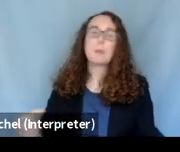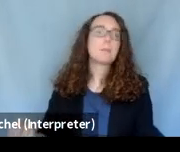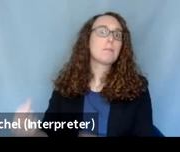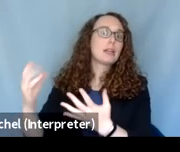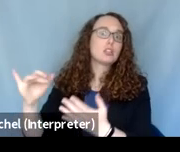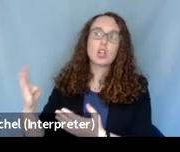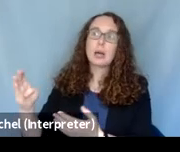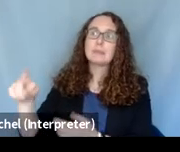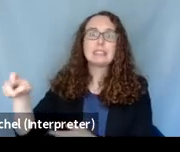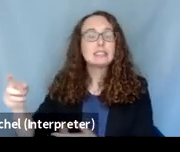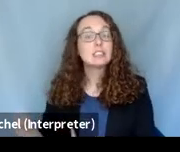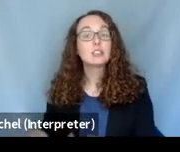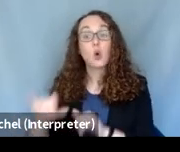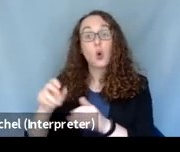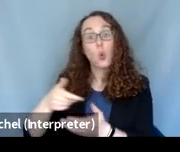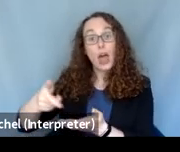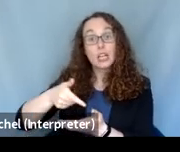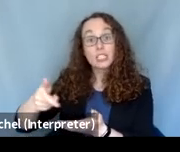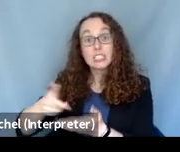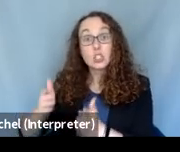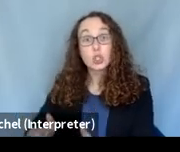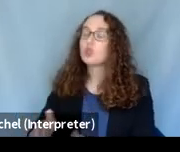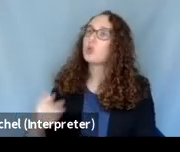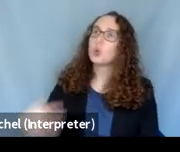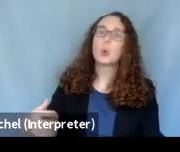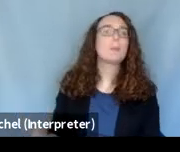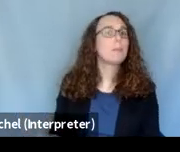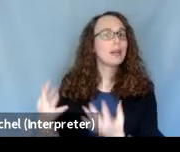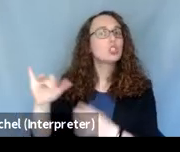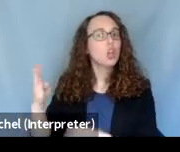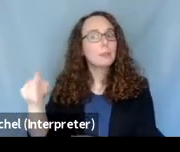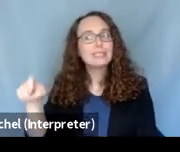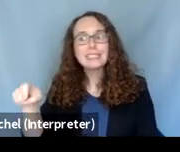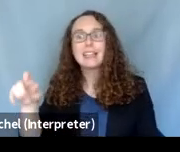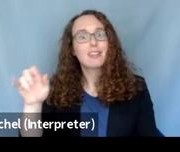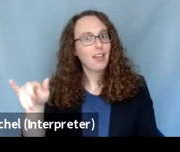the CAD and CAM, the computer aided, excuse me, I kind of messed that up,